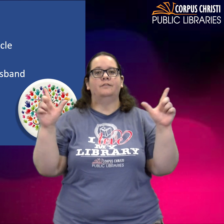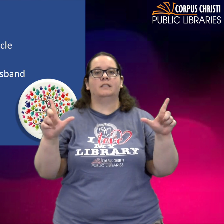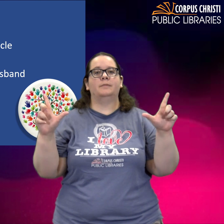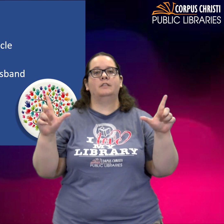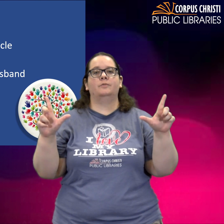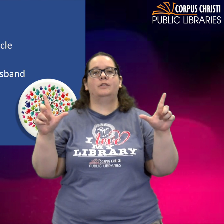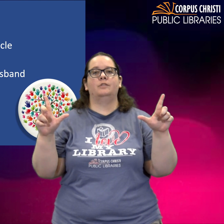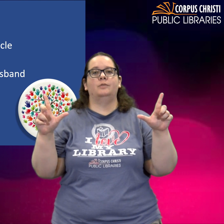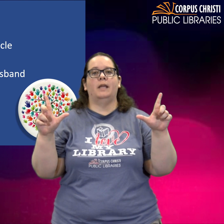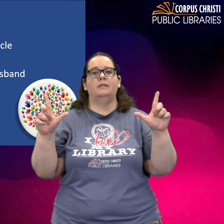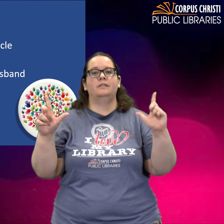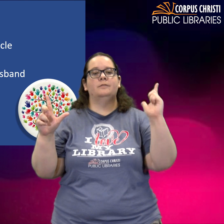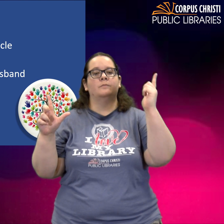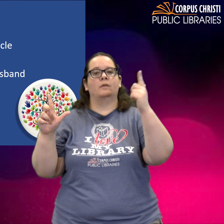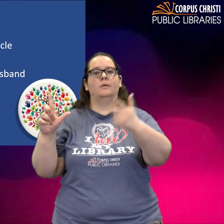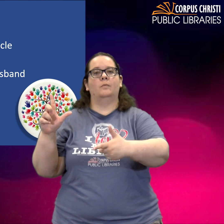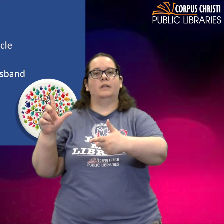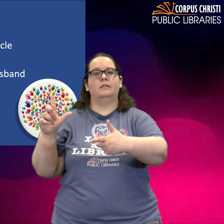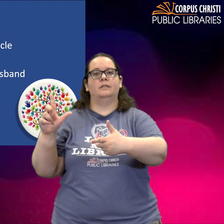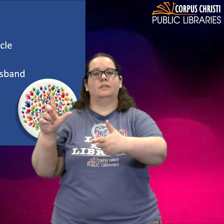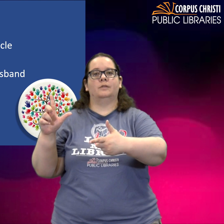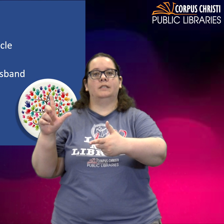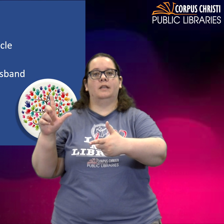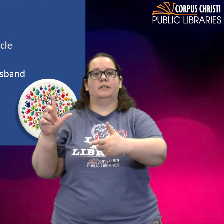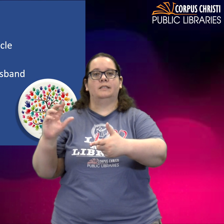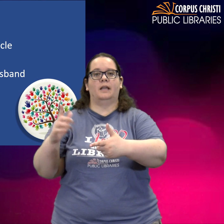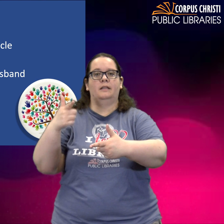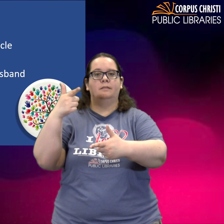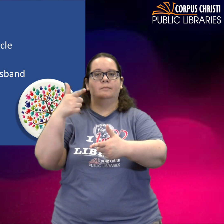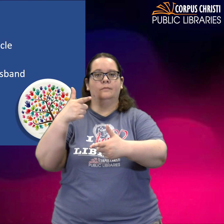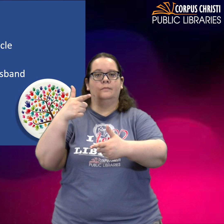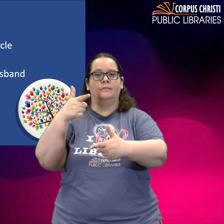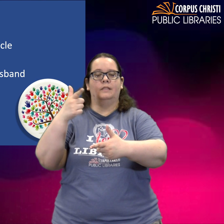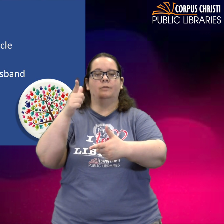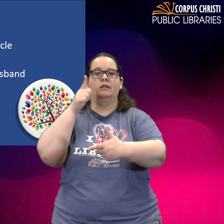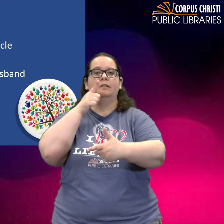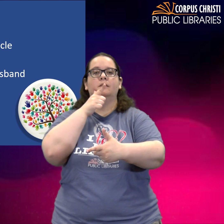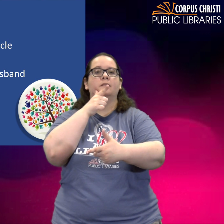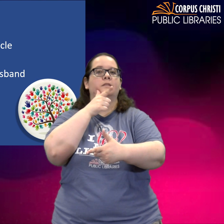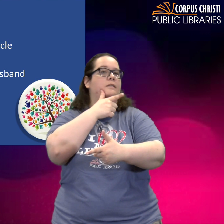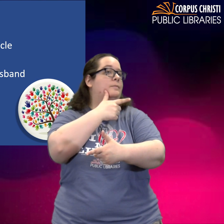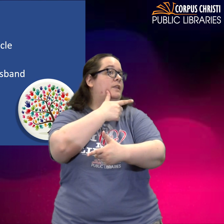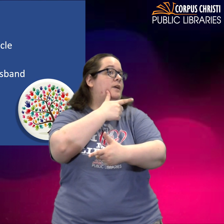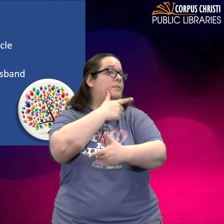for siblings we use two L's. One is going to lay on its side, this one, my thumb,